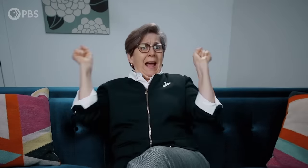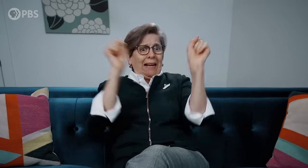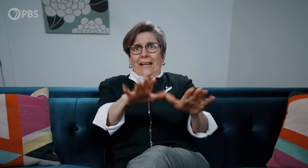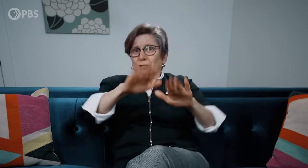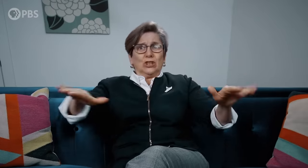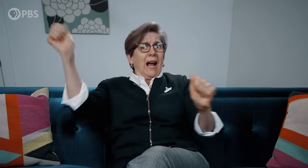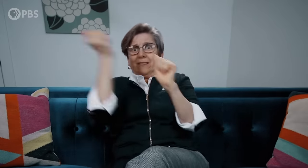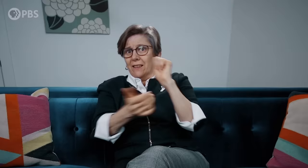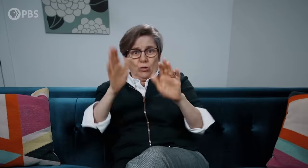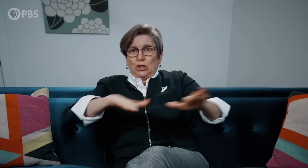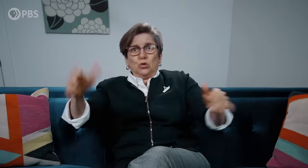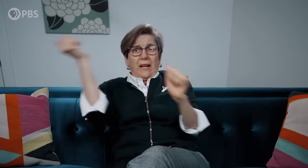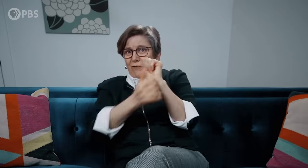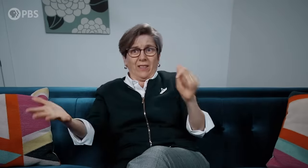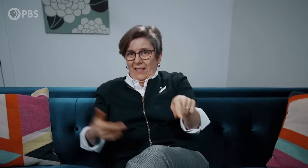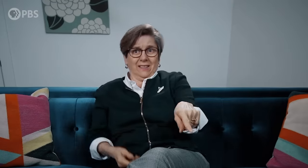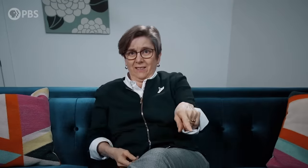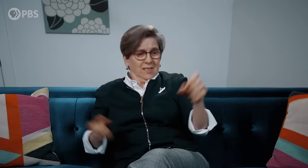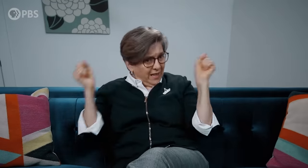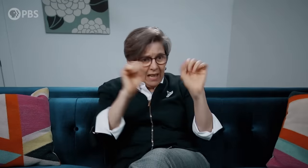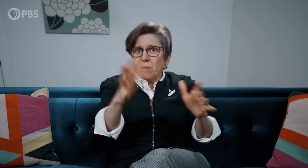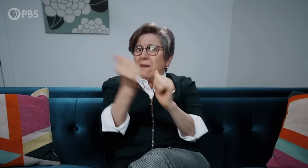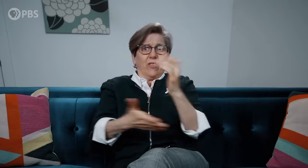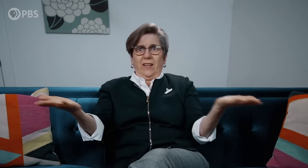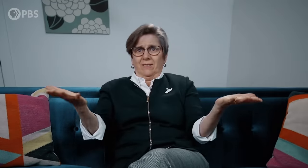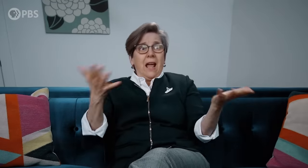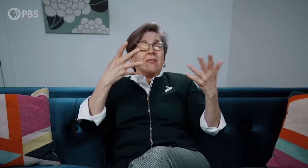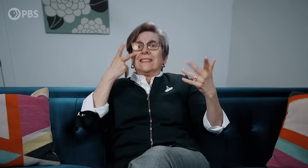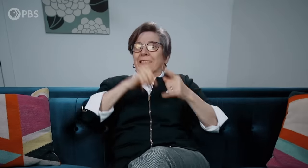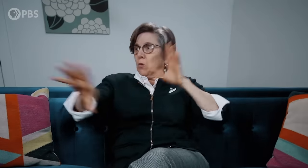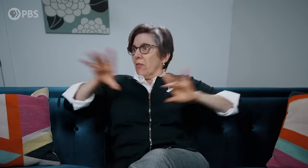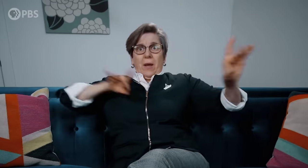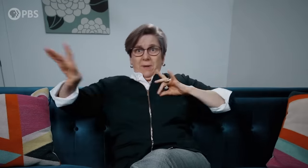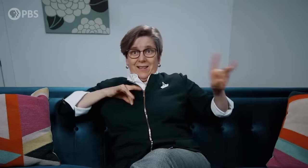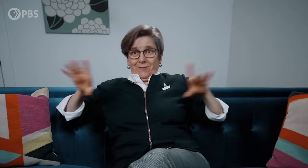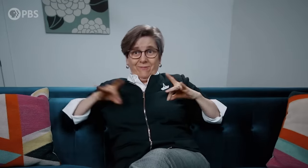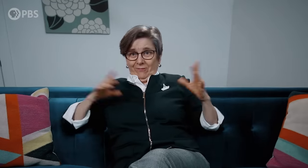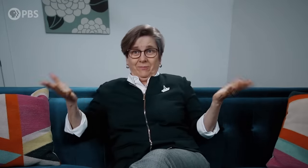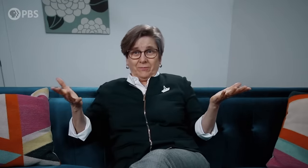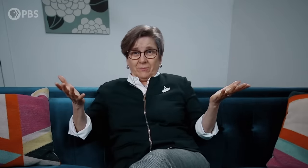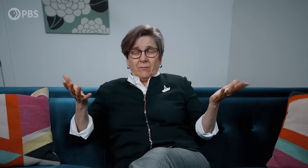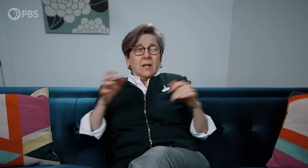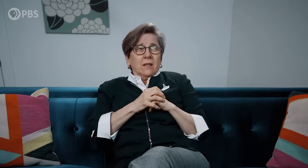Why not give the child everything to that child's disposal, to have to use whatever they need and see whatever best suits them and what they pick up.